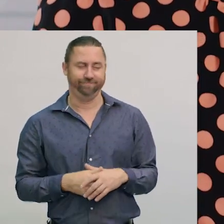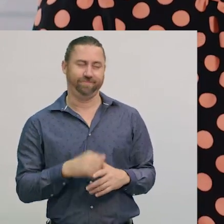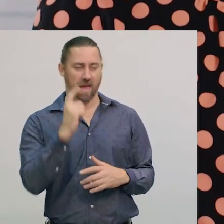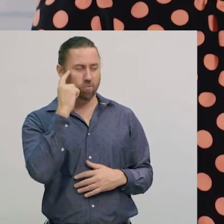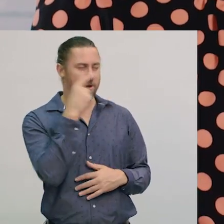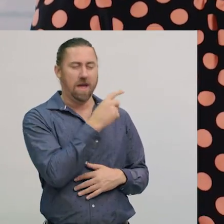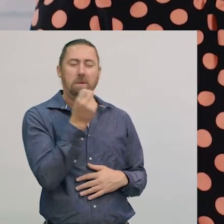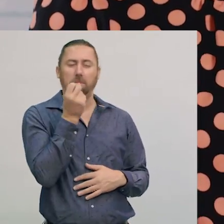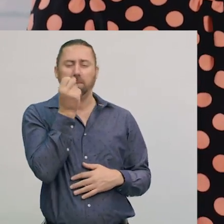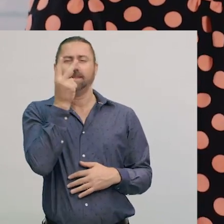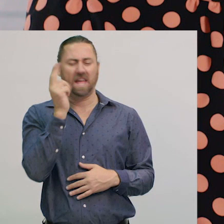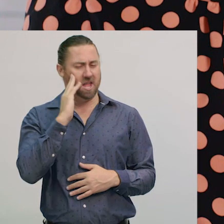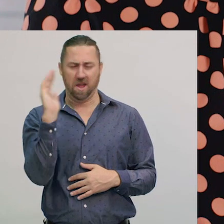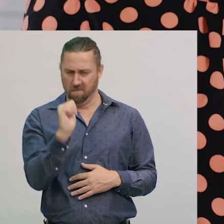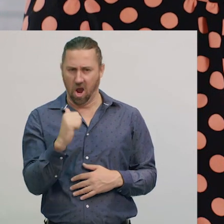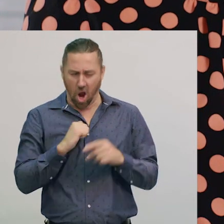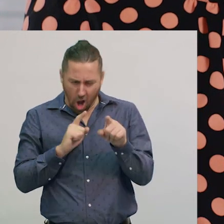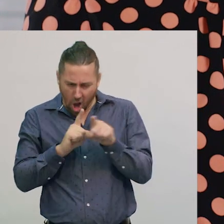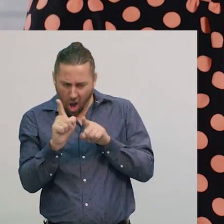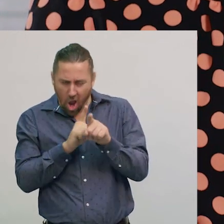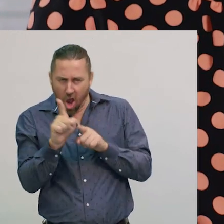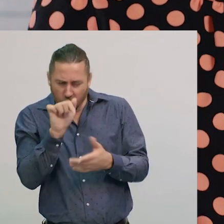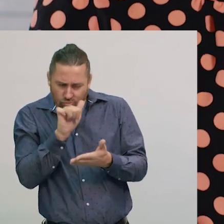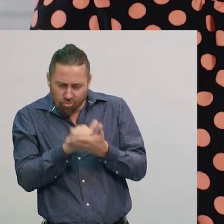That is how we learn. I know what went wrong.